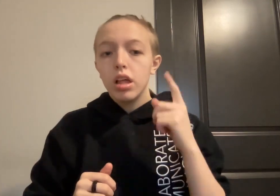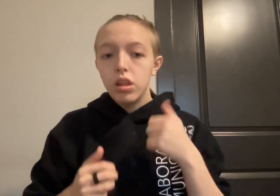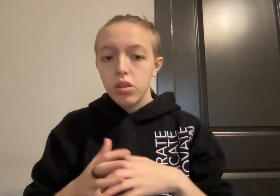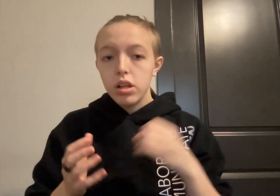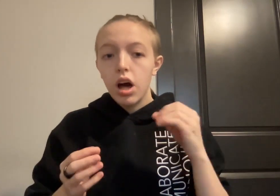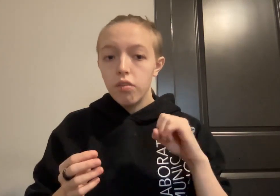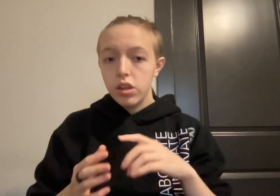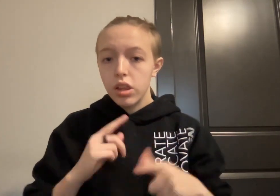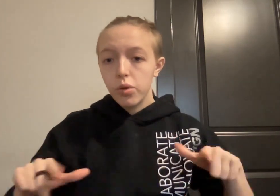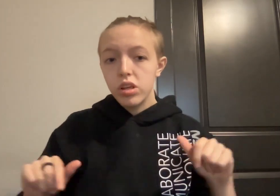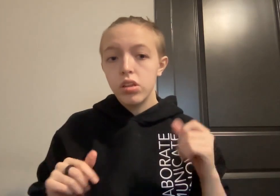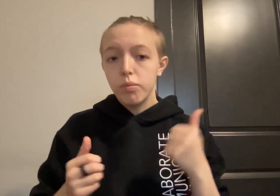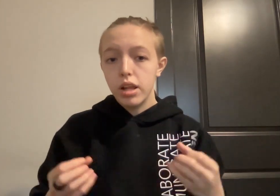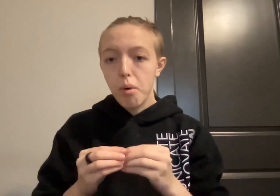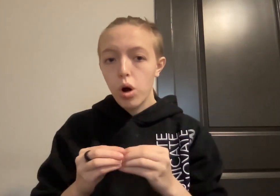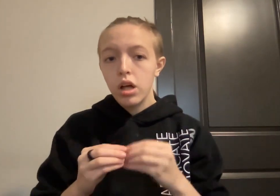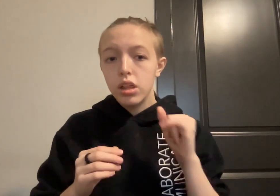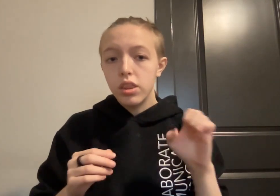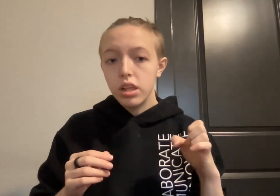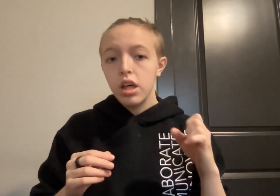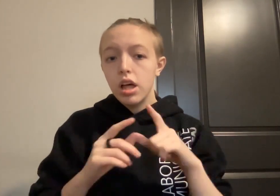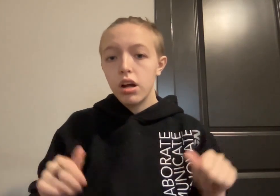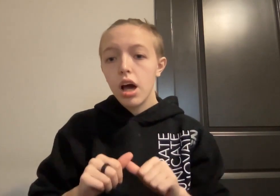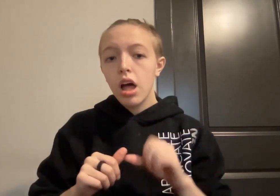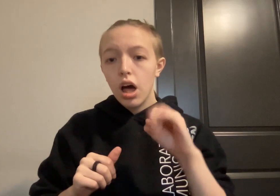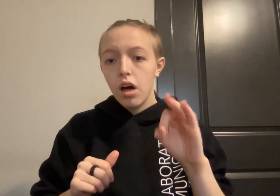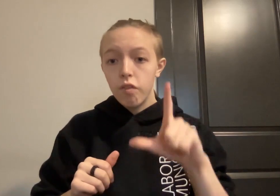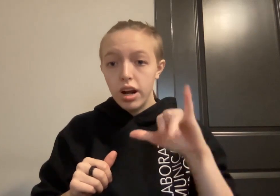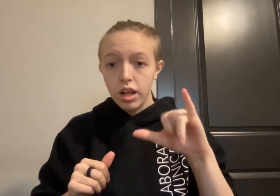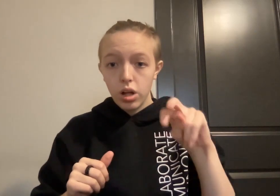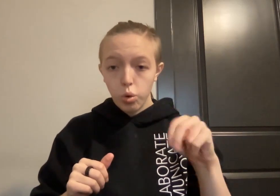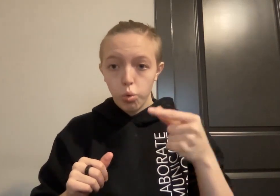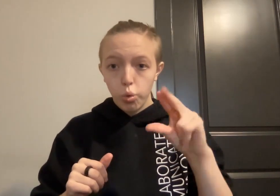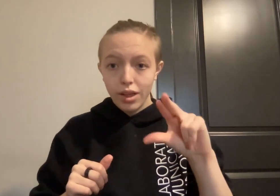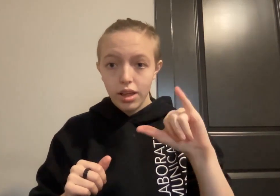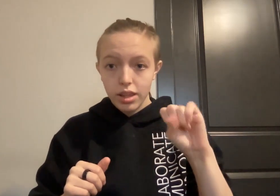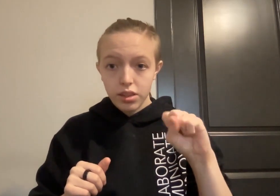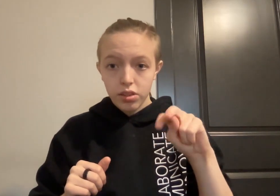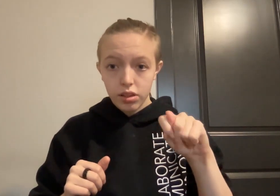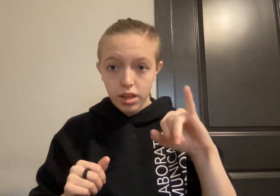The study of these languages and many more is the area of linguistics